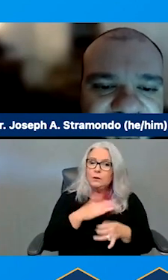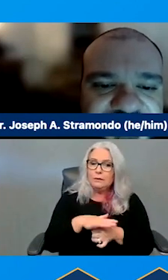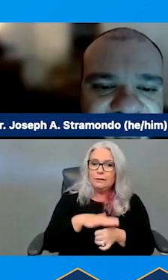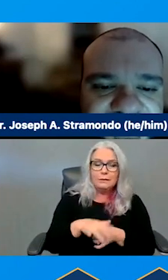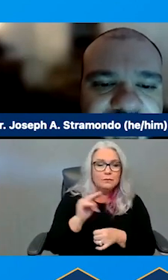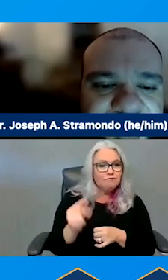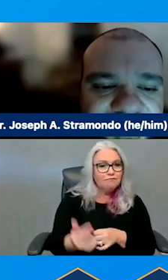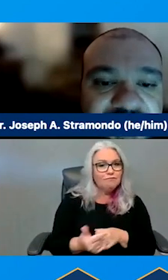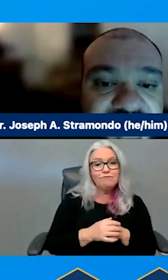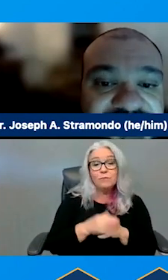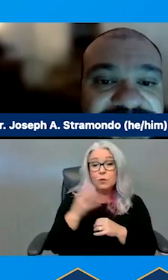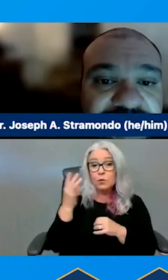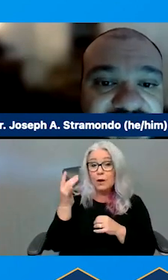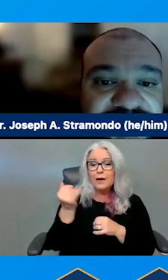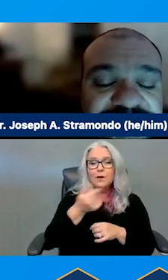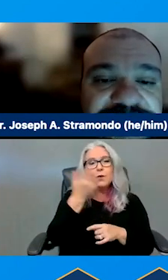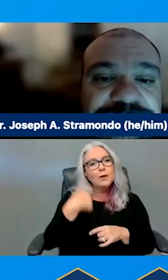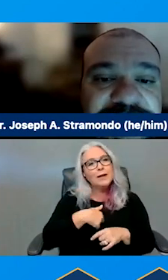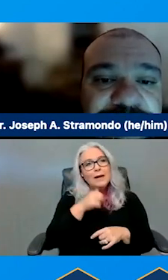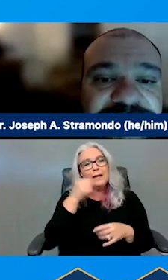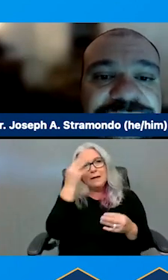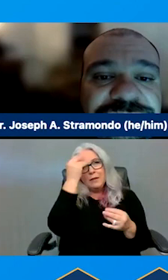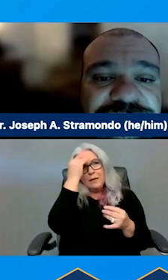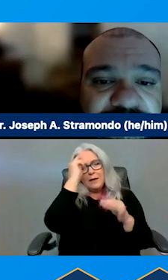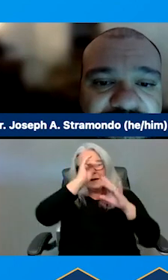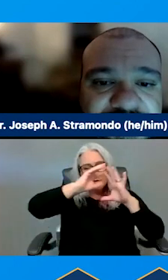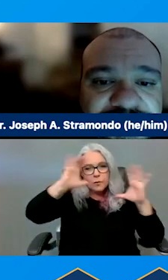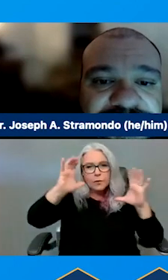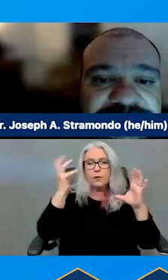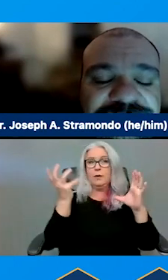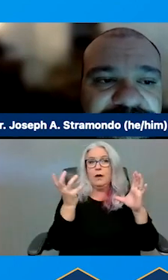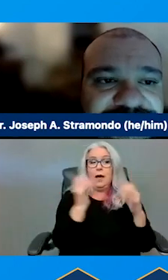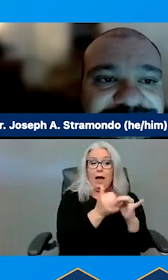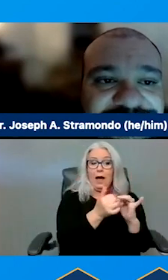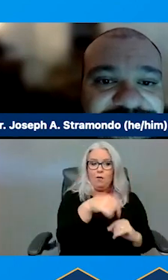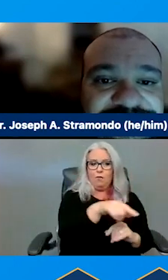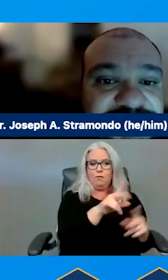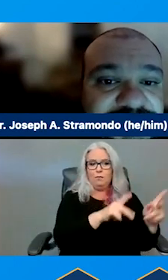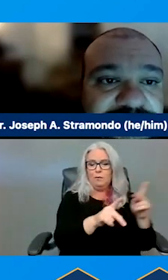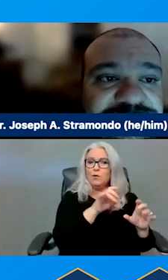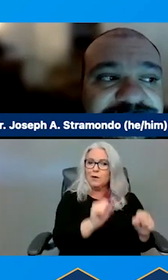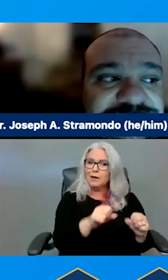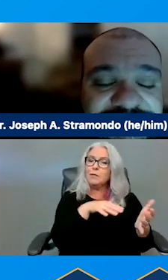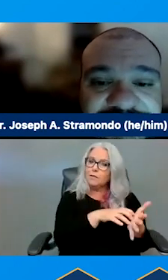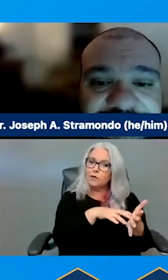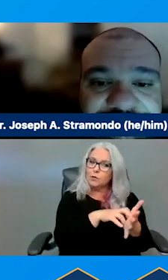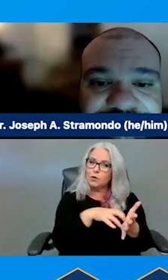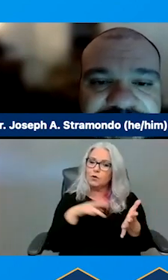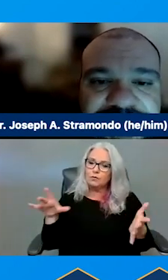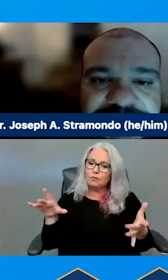we were not thinking about the ways in which people can be vulnerable to a disease like